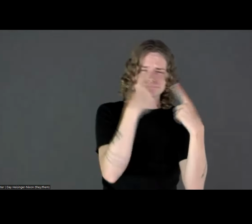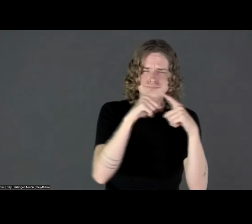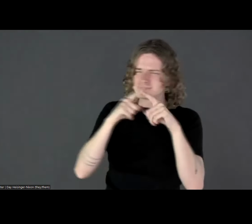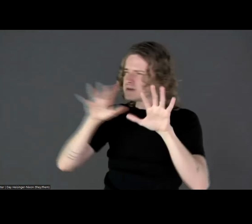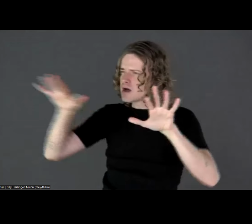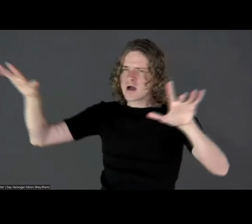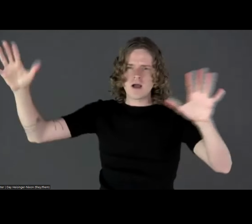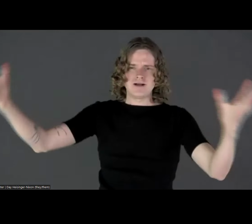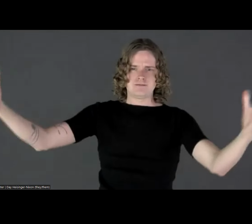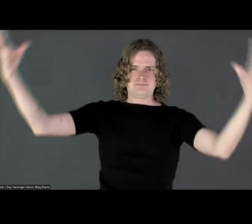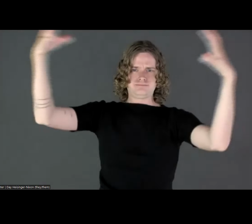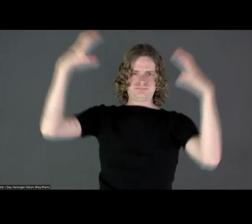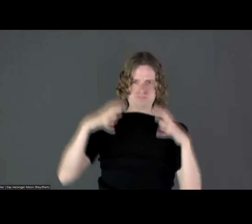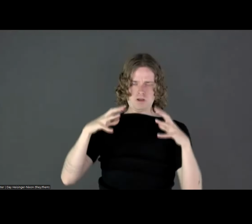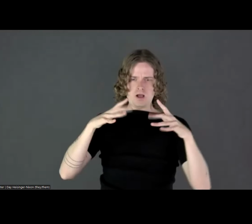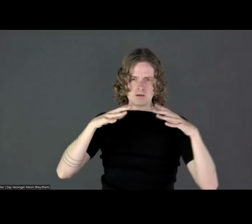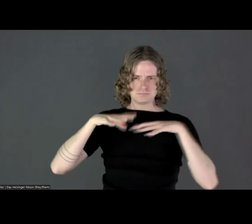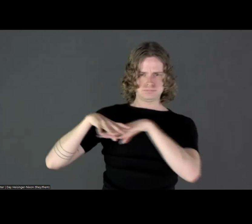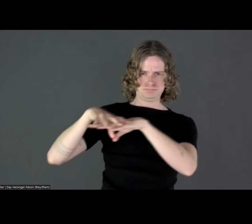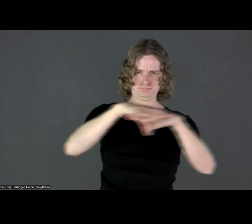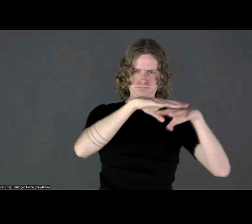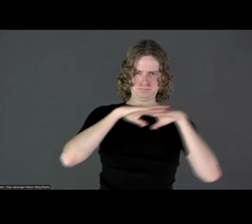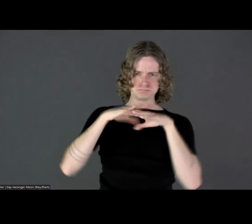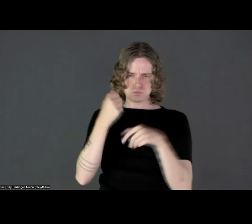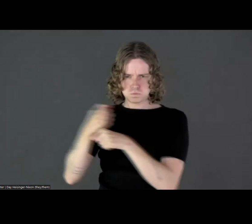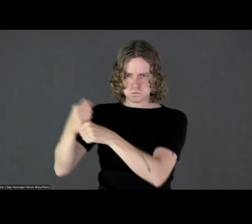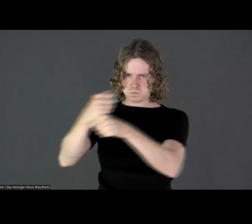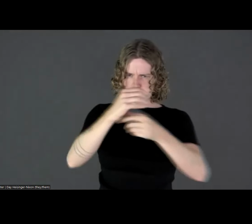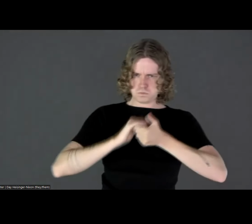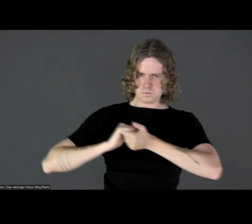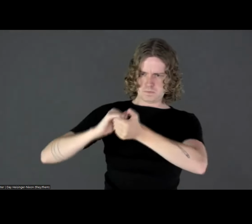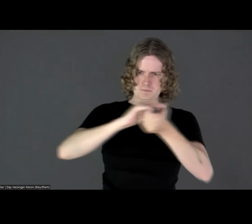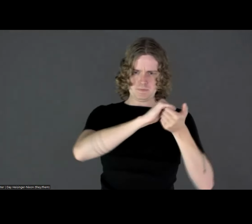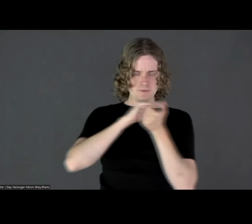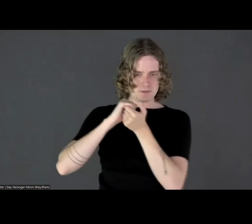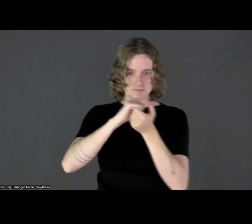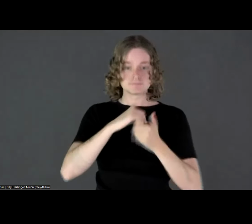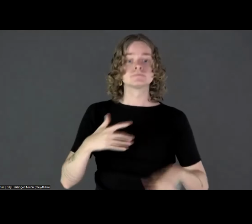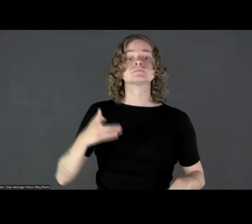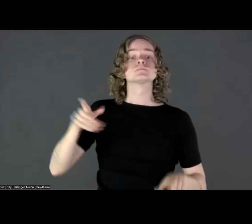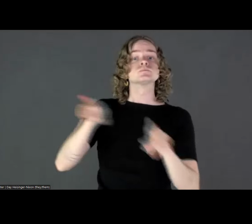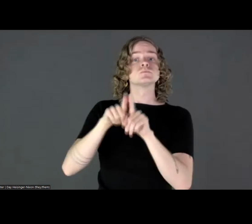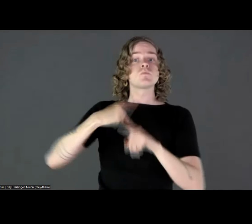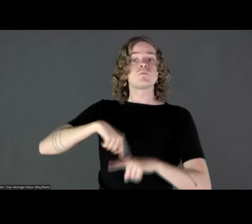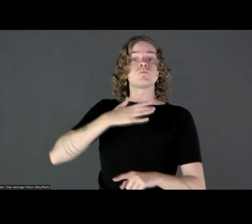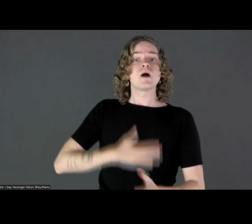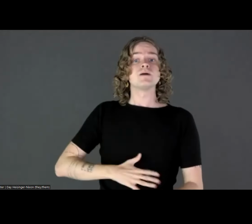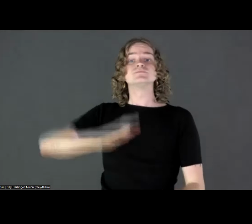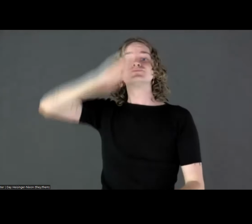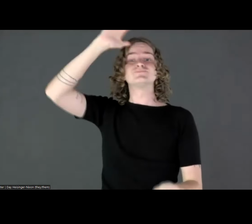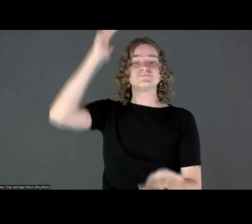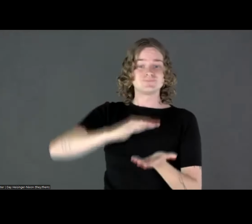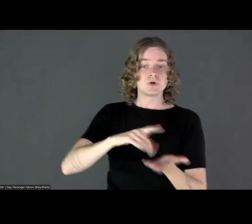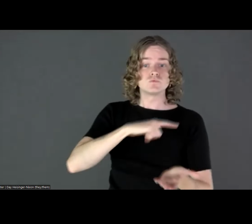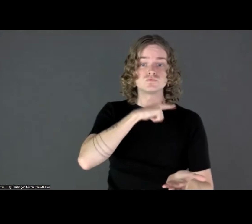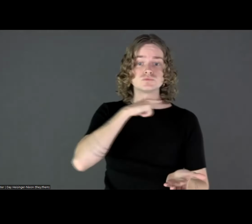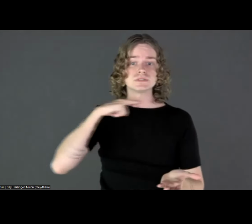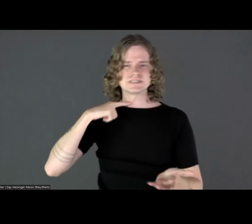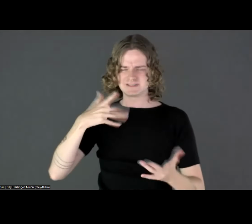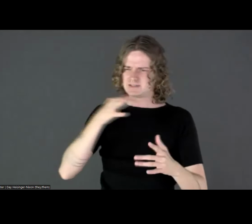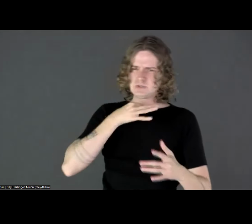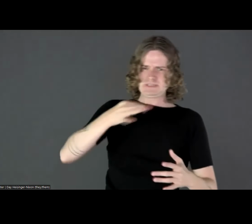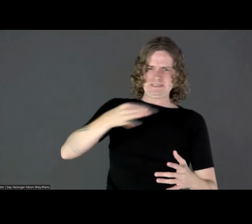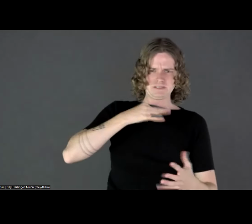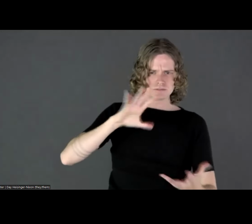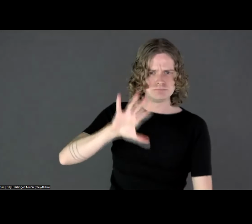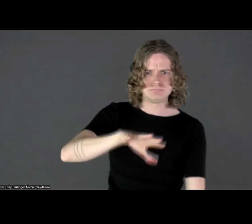reduction spending at local level. Strengthening the role of the local Civil Society organization